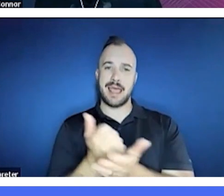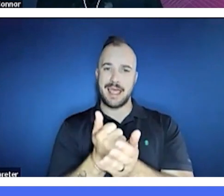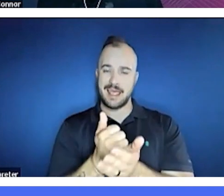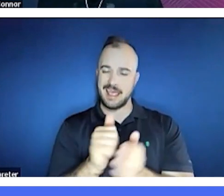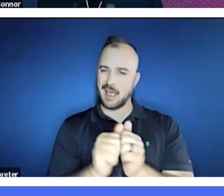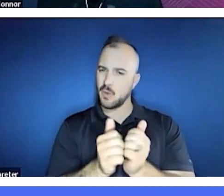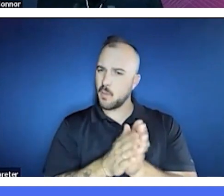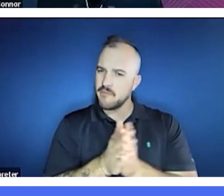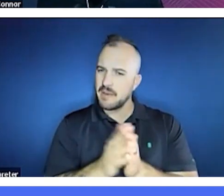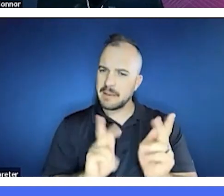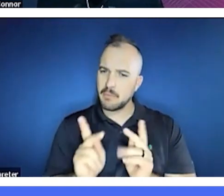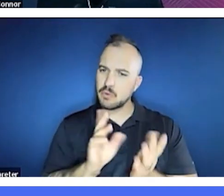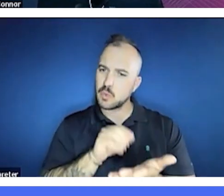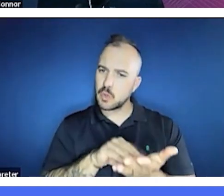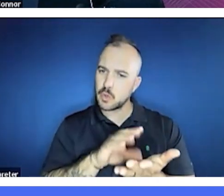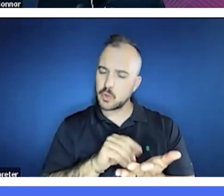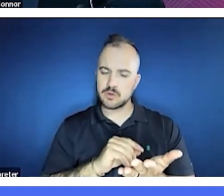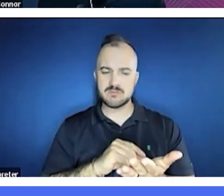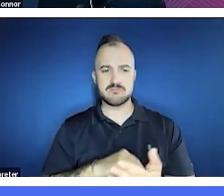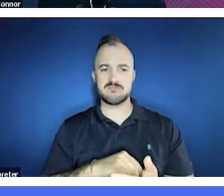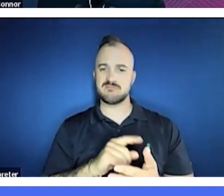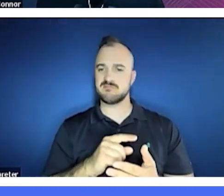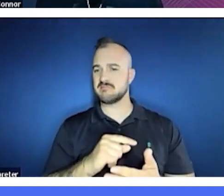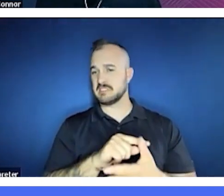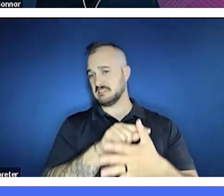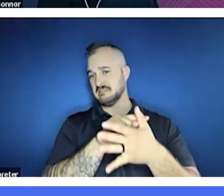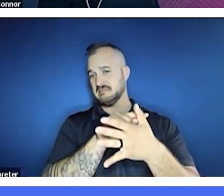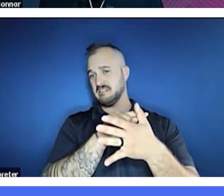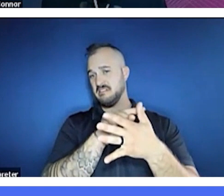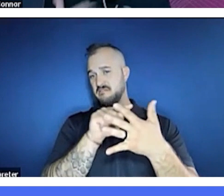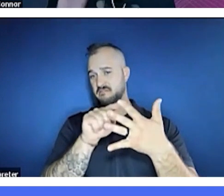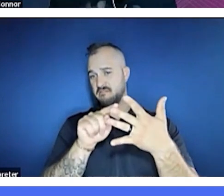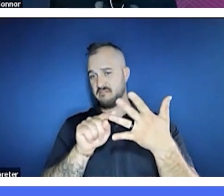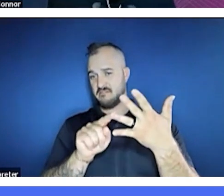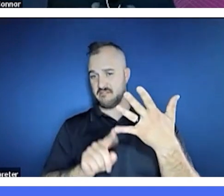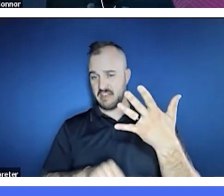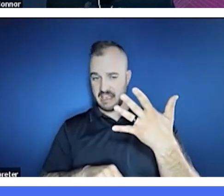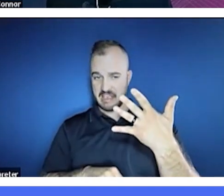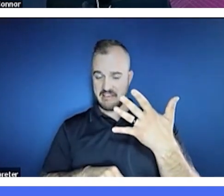Four key concepts. I'm sorry, five can't count. Maybe I need to go back and anyway, five key concepts here.